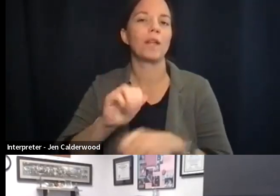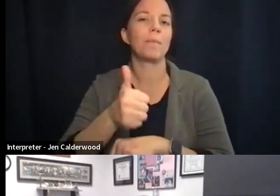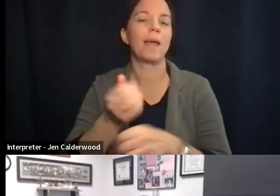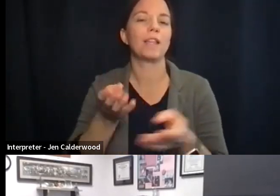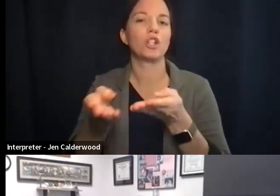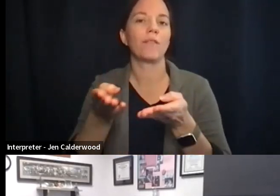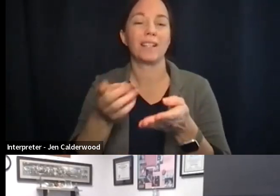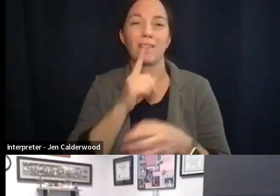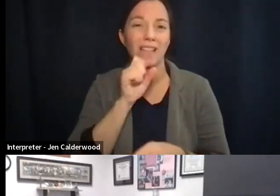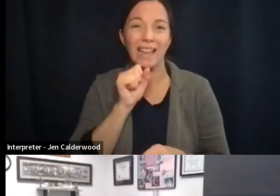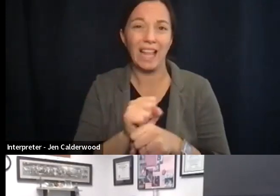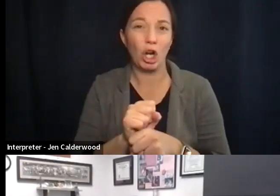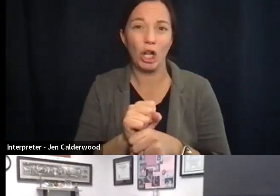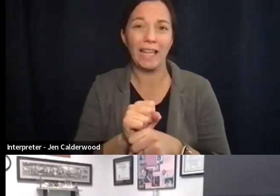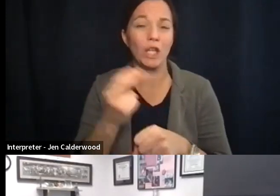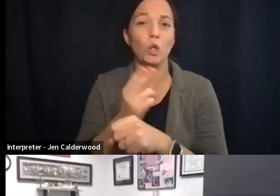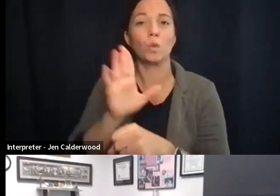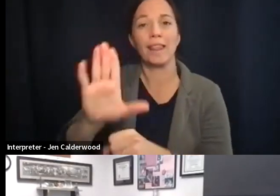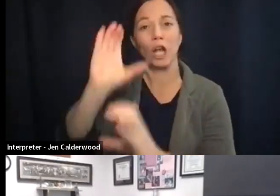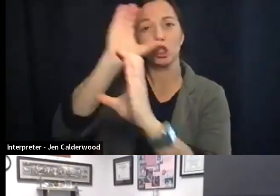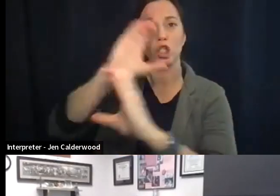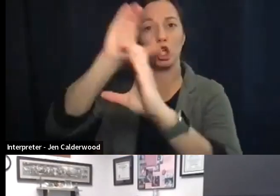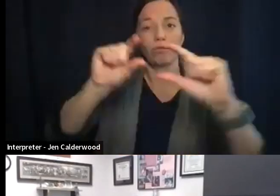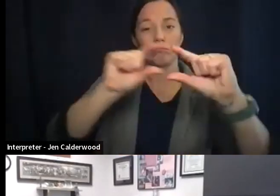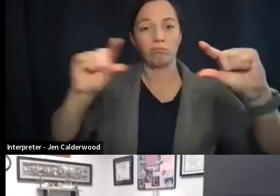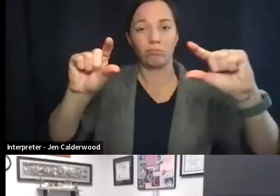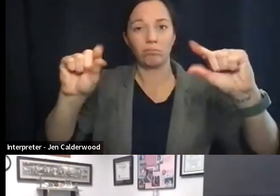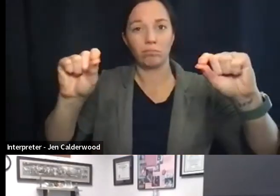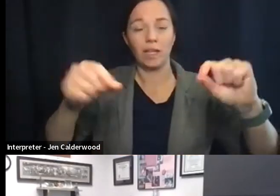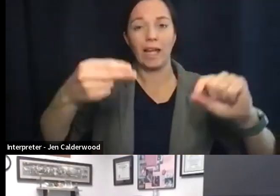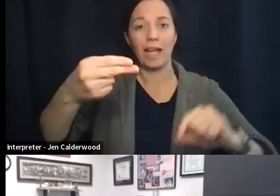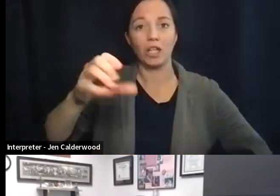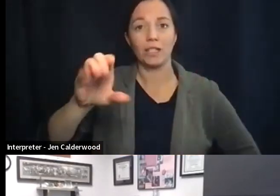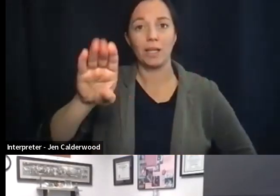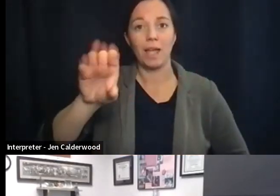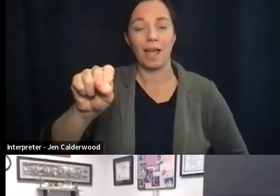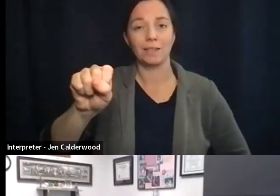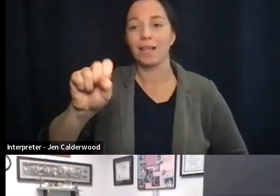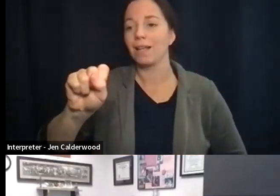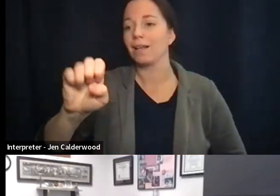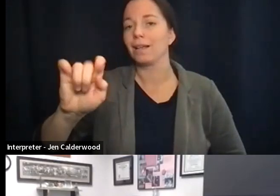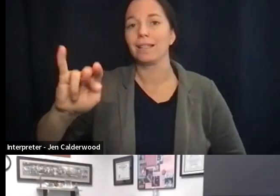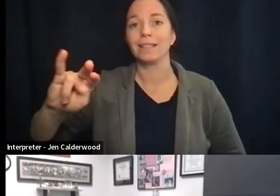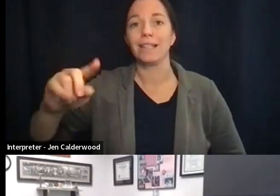I went on state agency site who handles home and community based services.